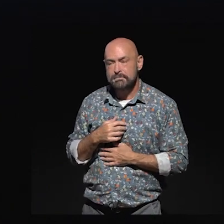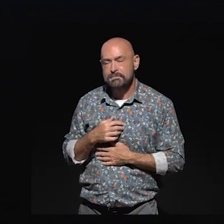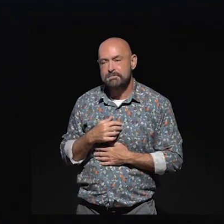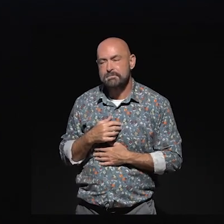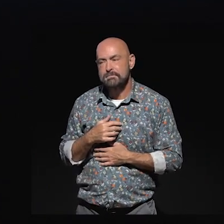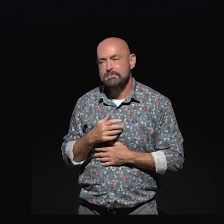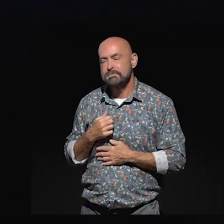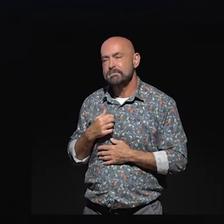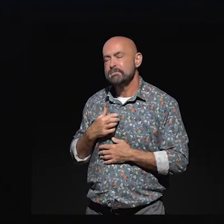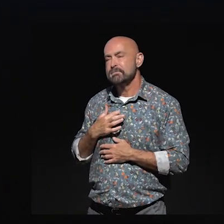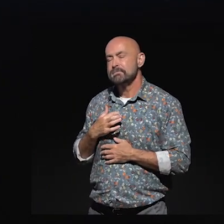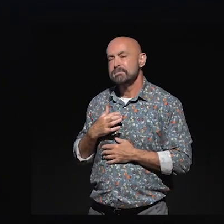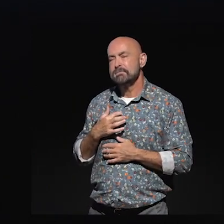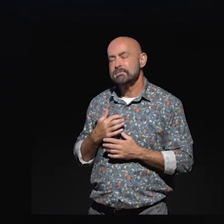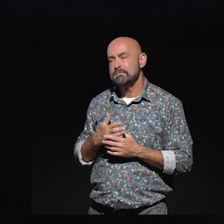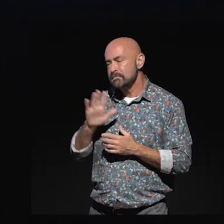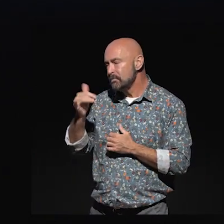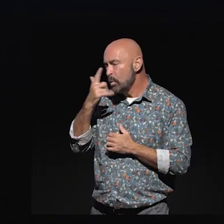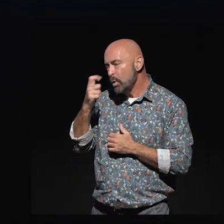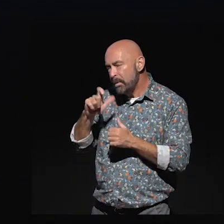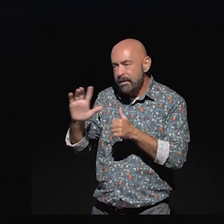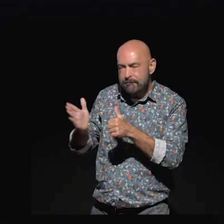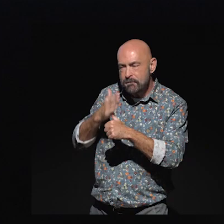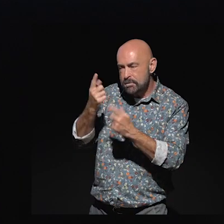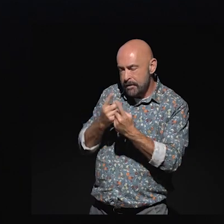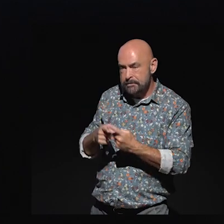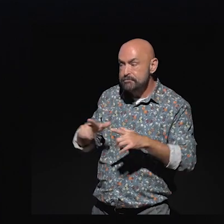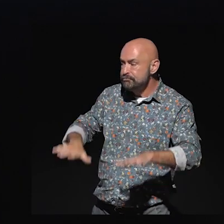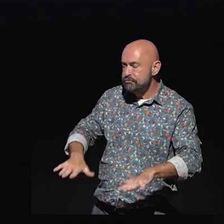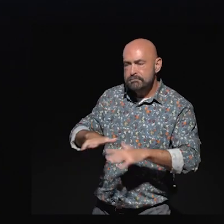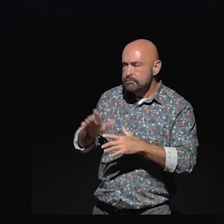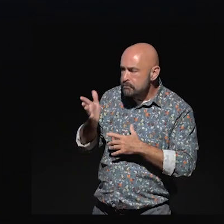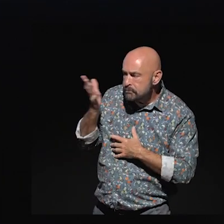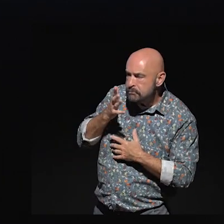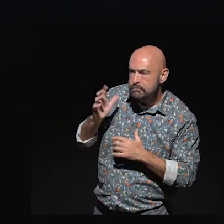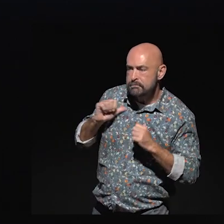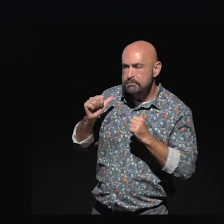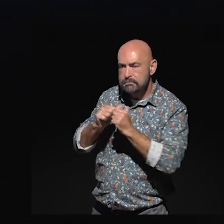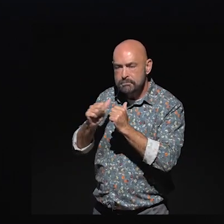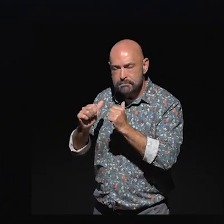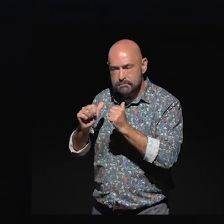It may have been the first thing that anybody in this country knew about our Ingres